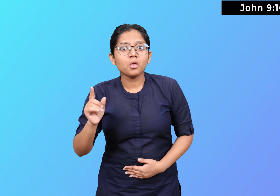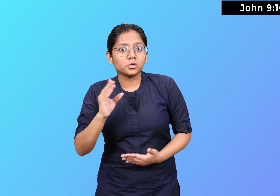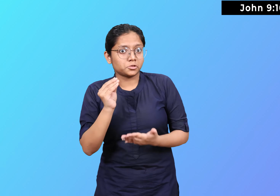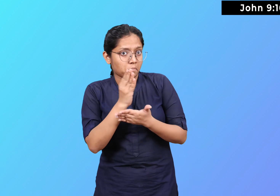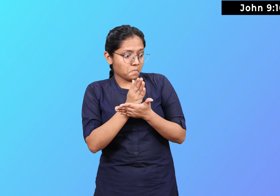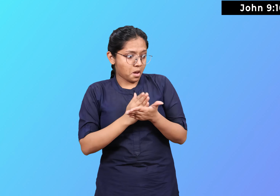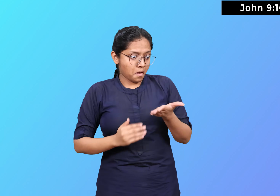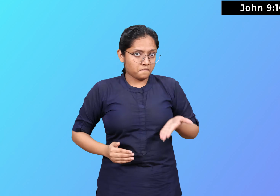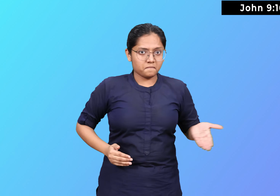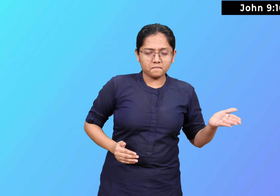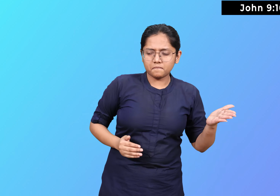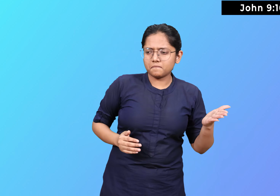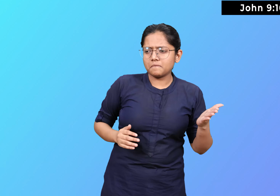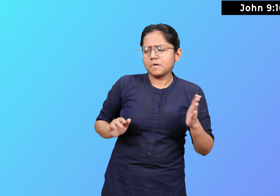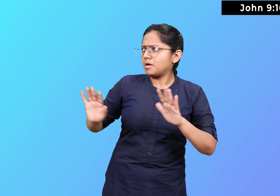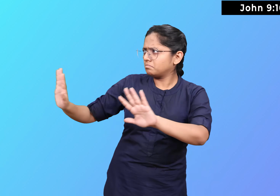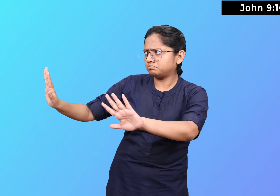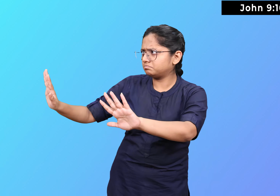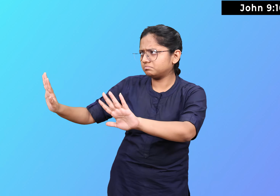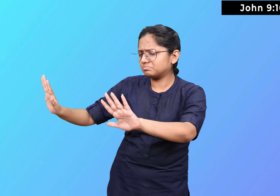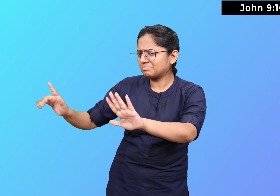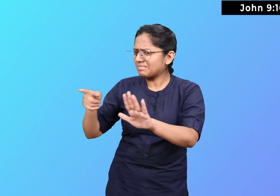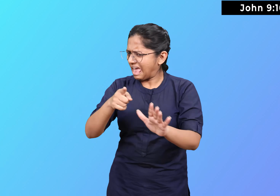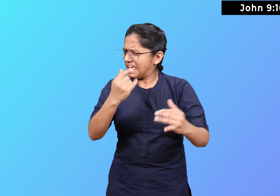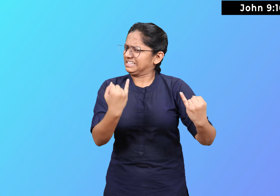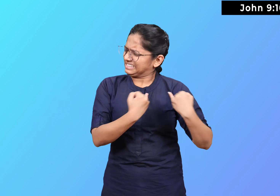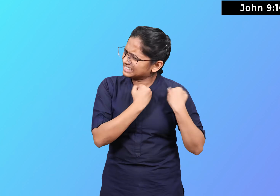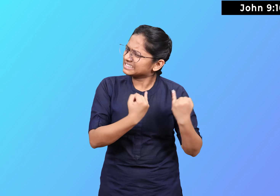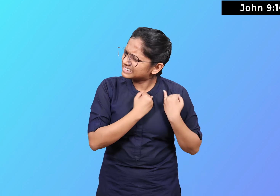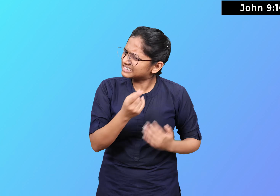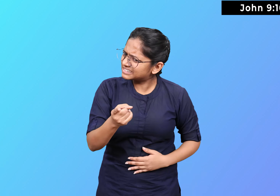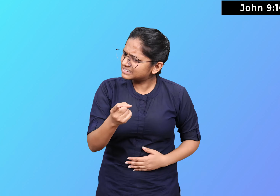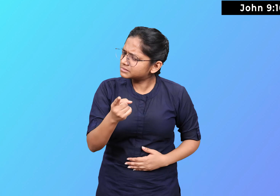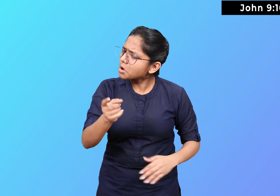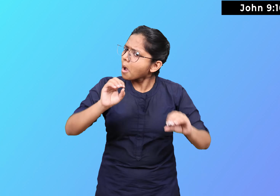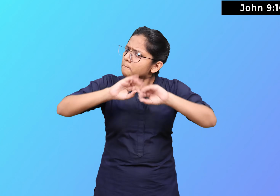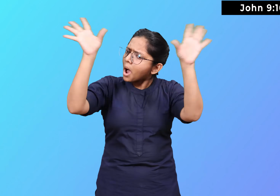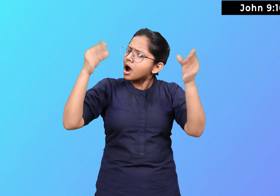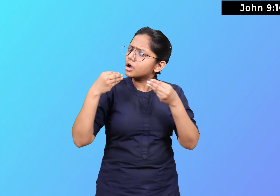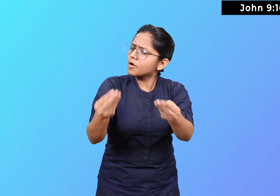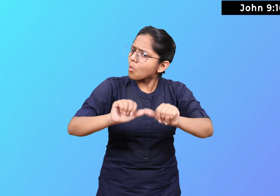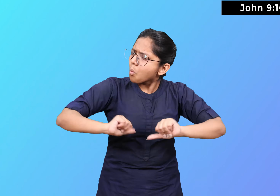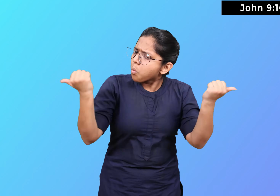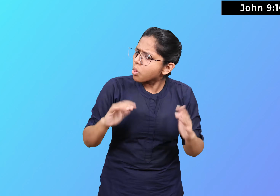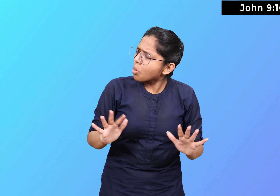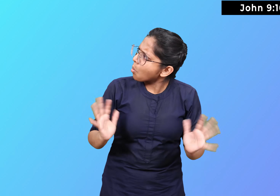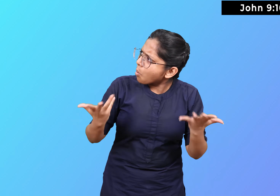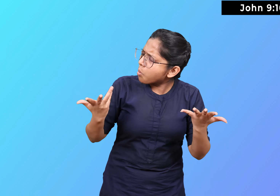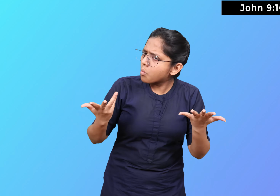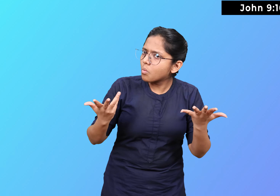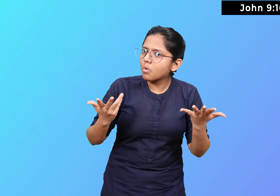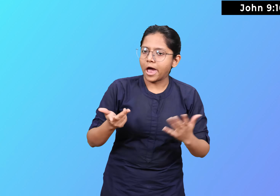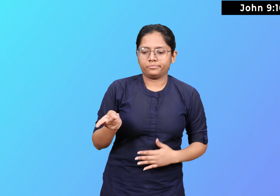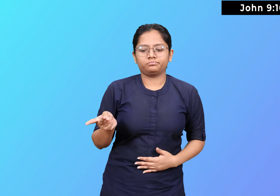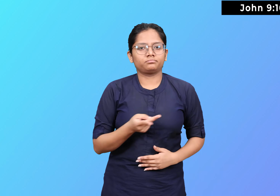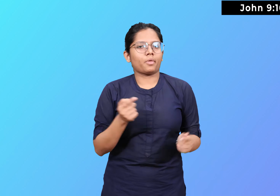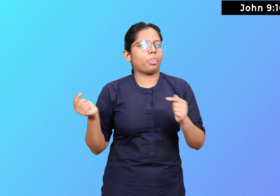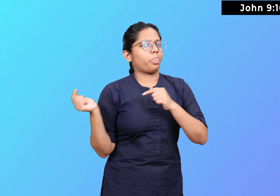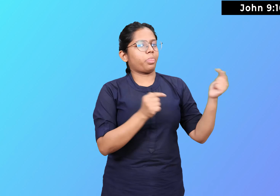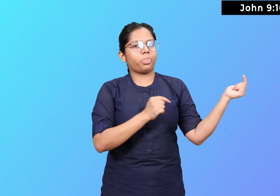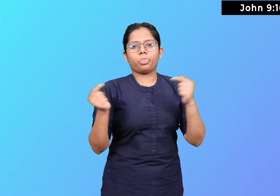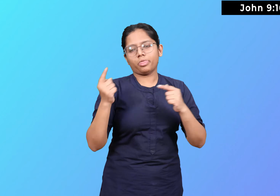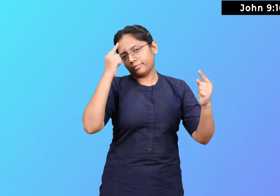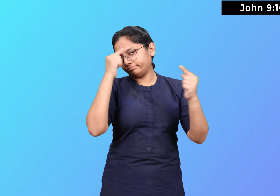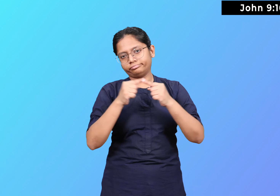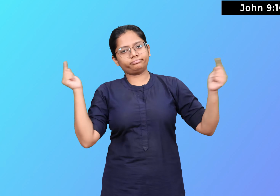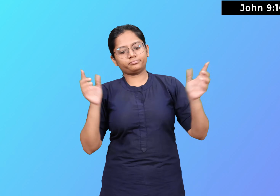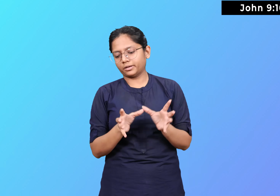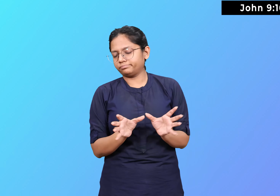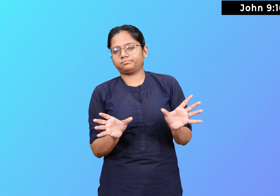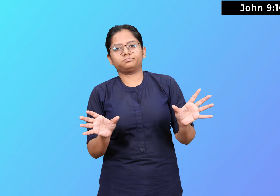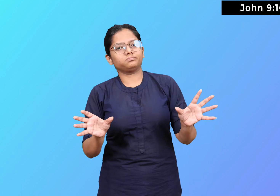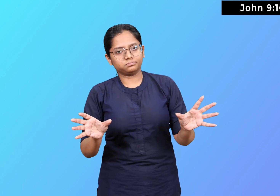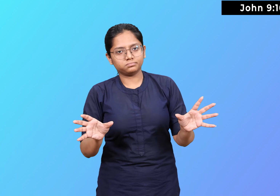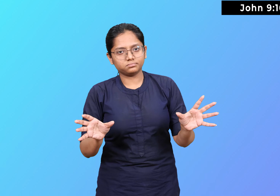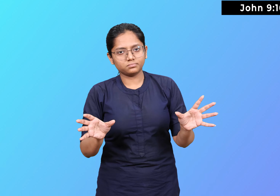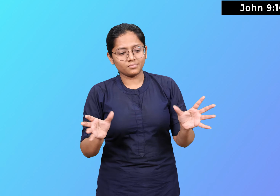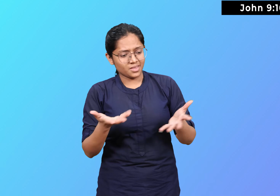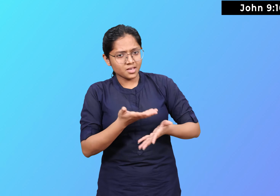Others said, “But someone who is a sinner cannot do these miraculous signs.” So they could not agree with each other.